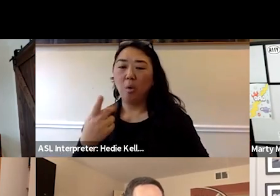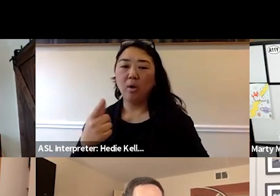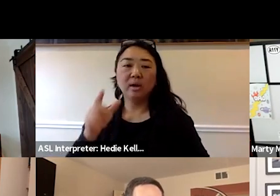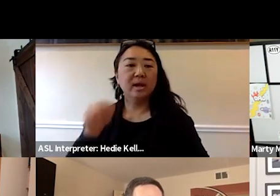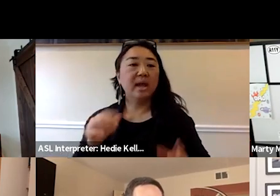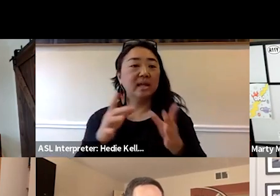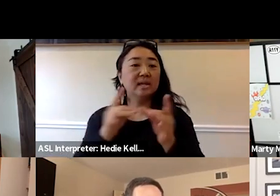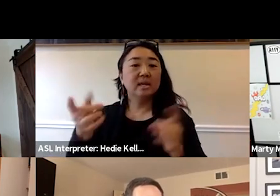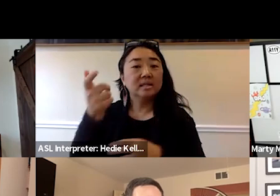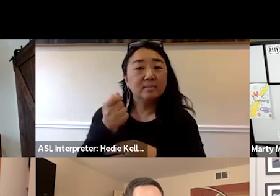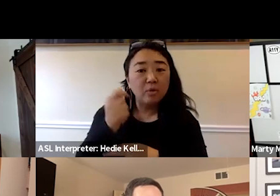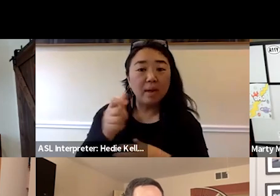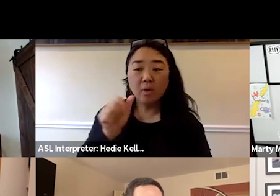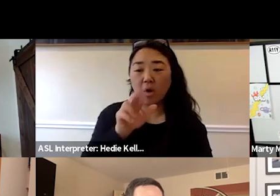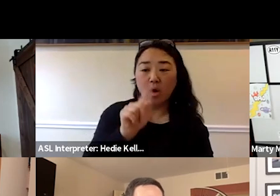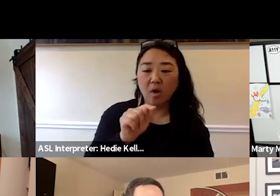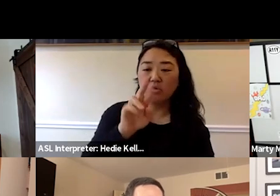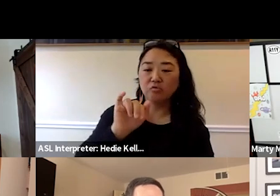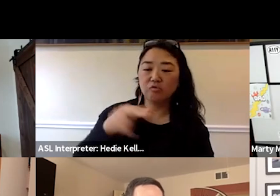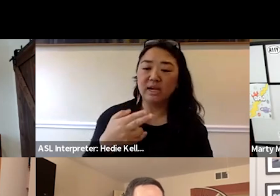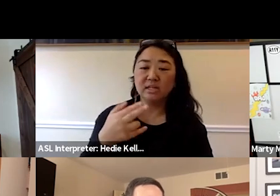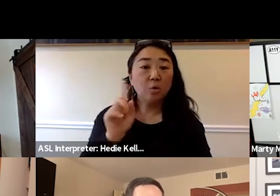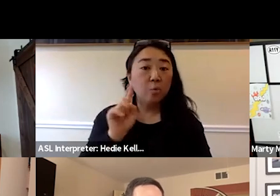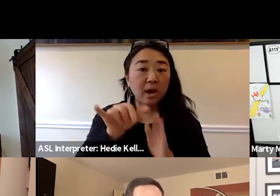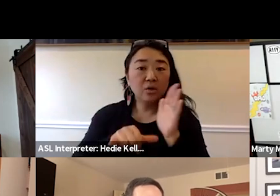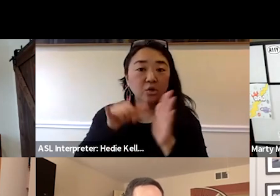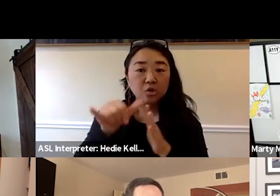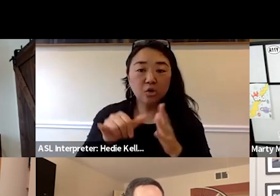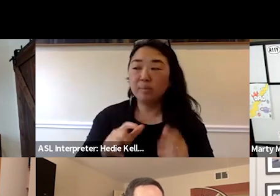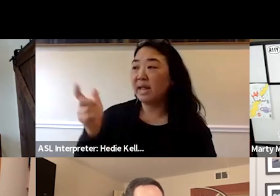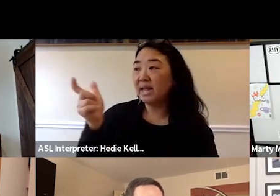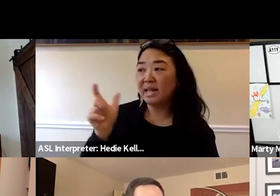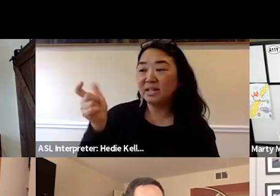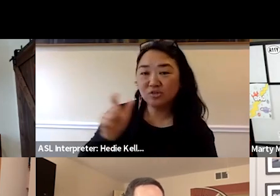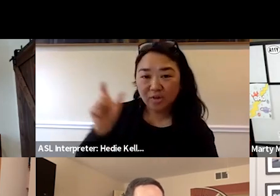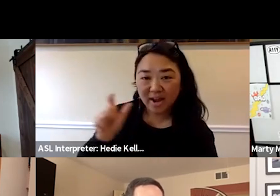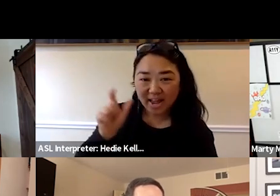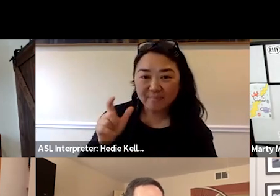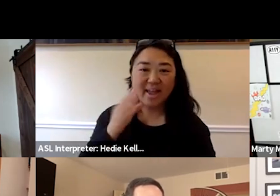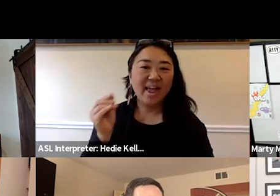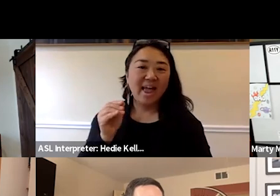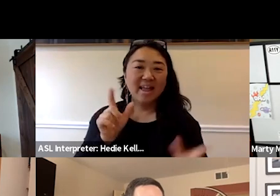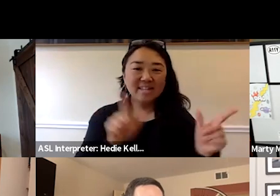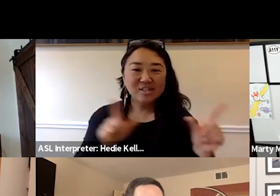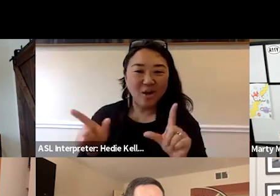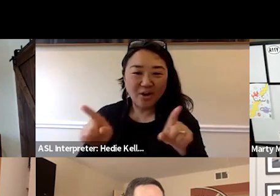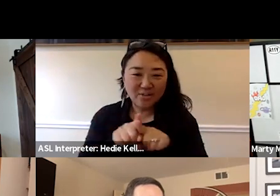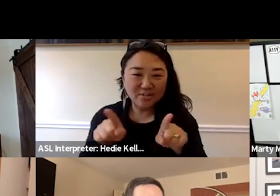channel, our Art-Reach channel, on YouTube, our Instagram and TikTok. Yes, we are on TikTok now. Art-Reach Philly.